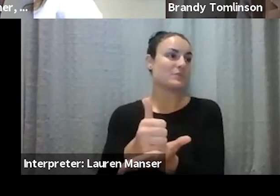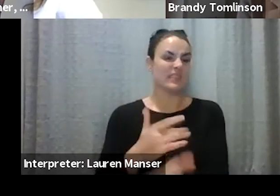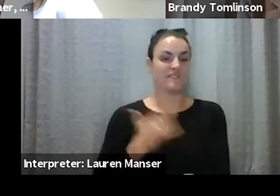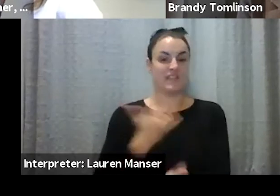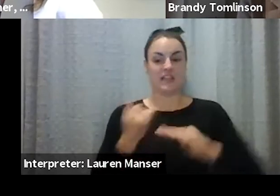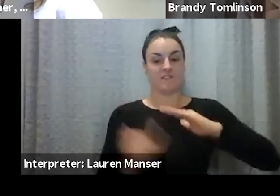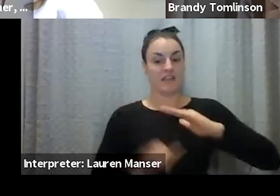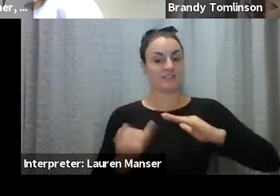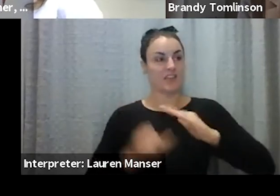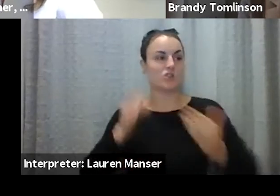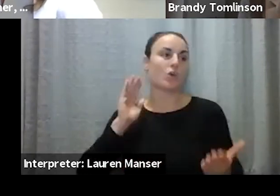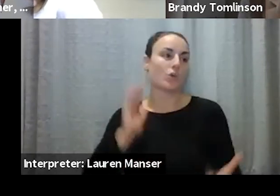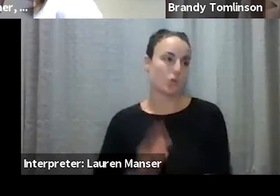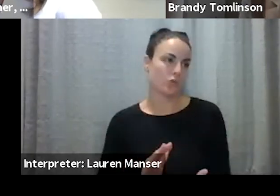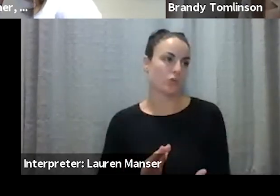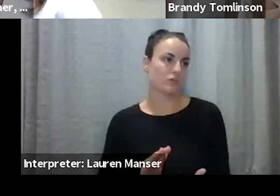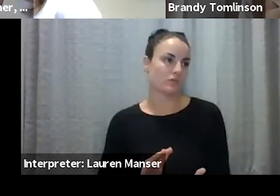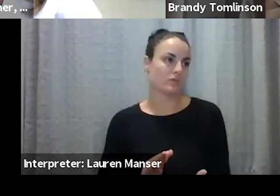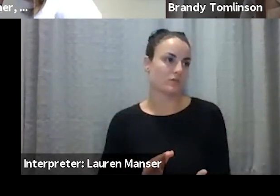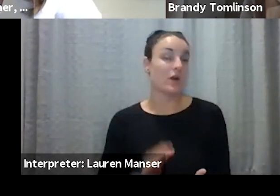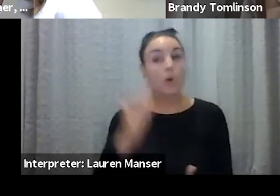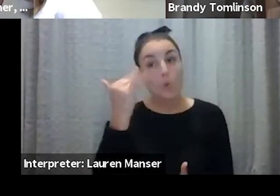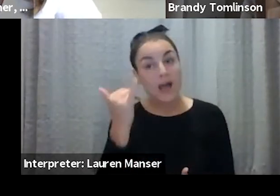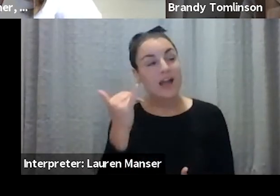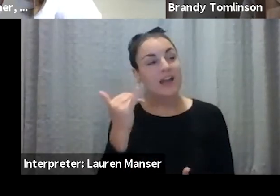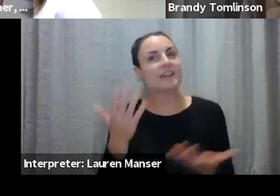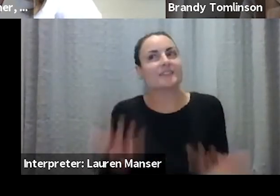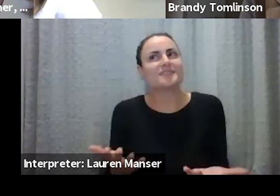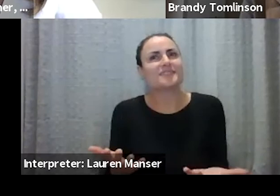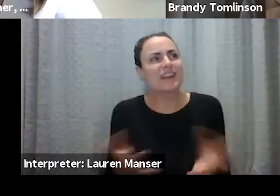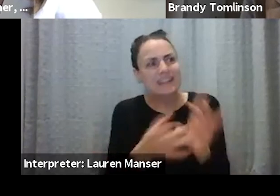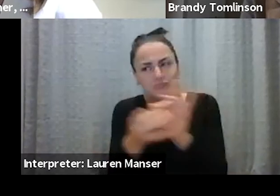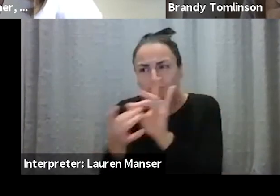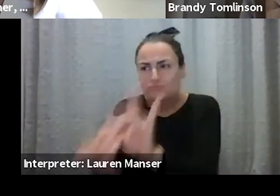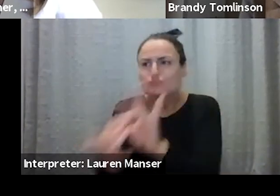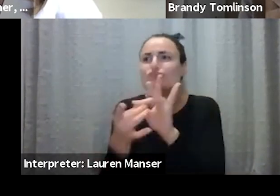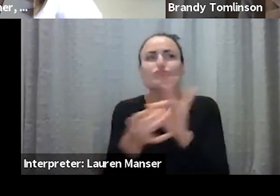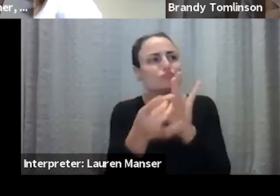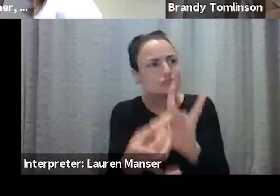is being able to connect with people who can truly understand what someone else is going through